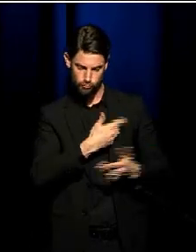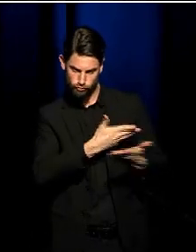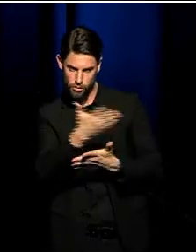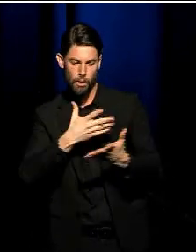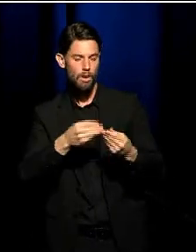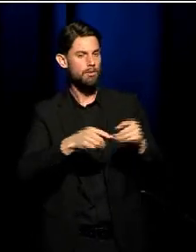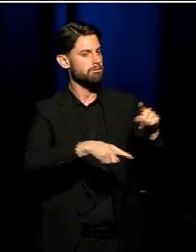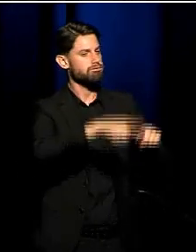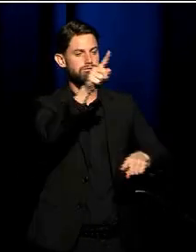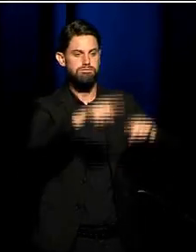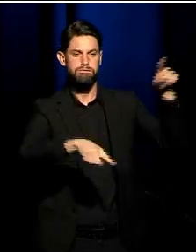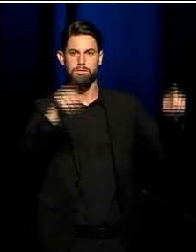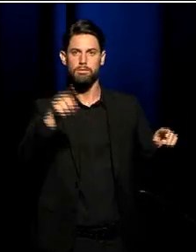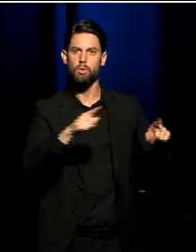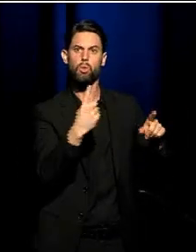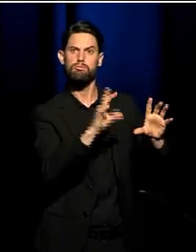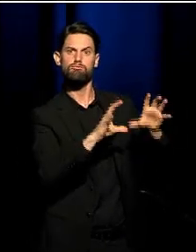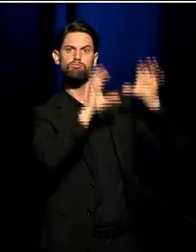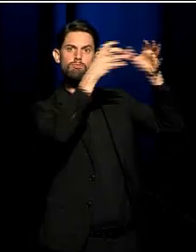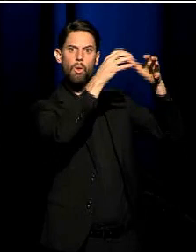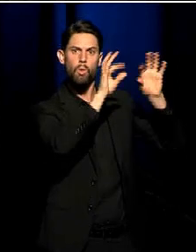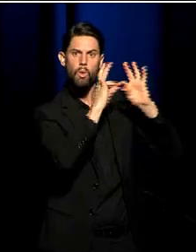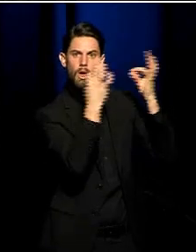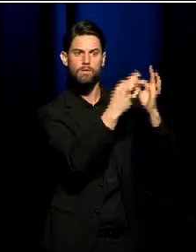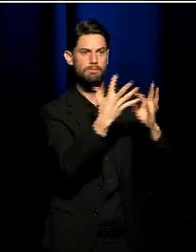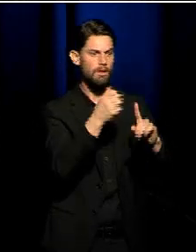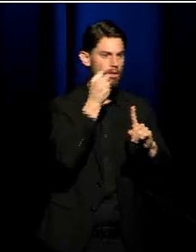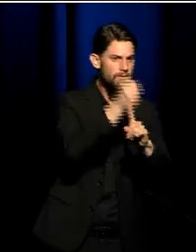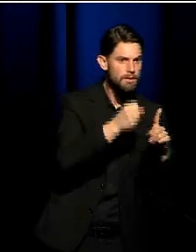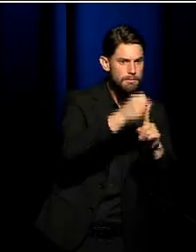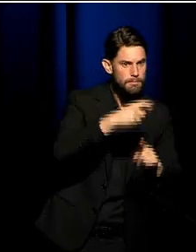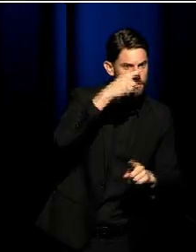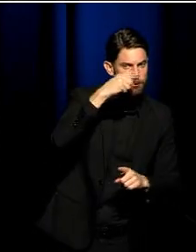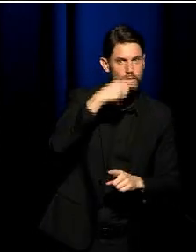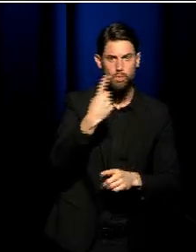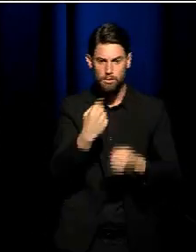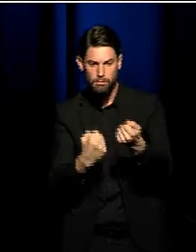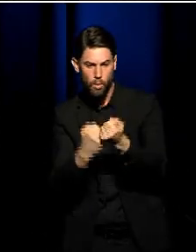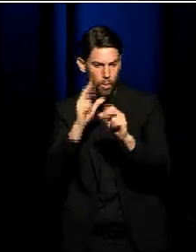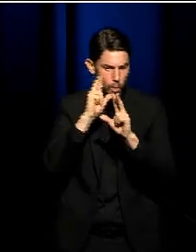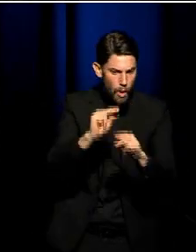bodies, advocates, support providers and representative bodies. However, it is also